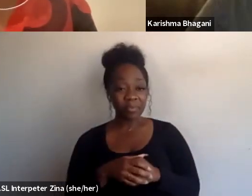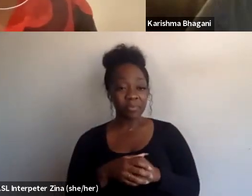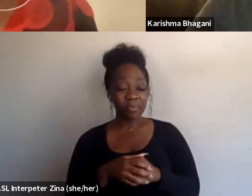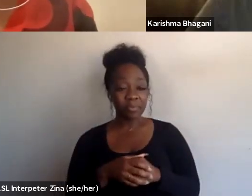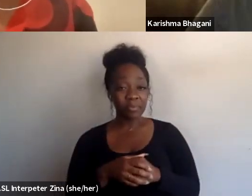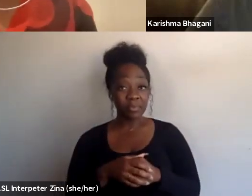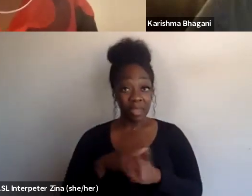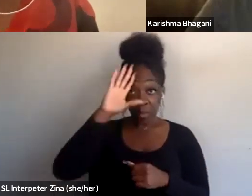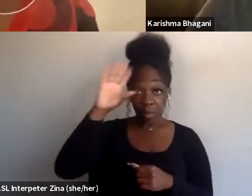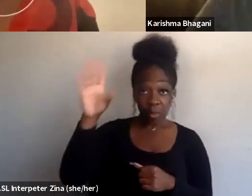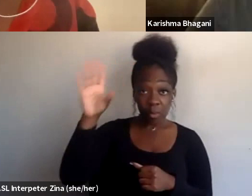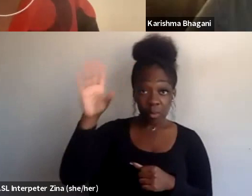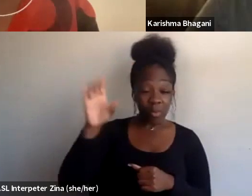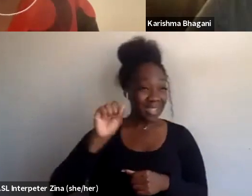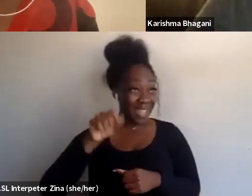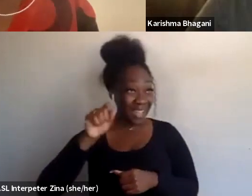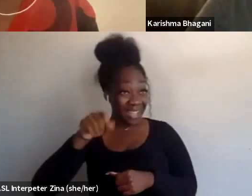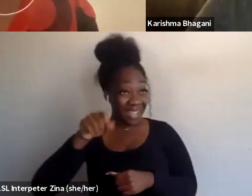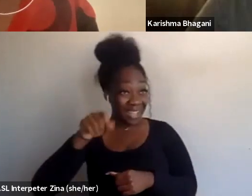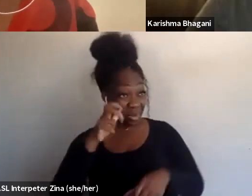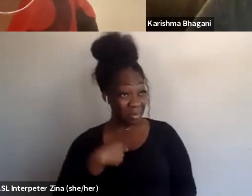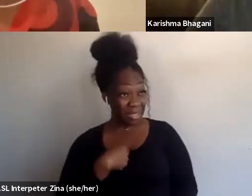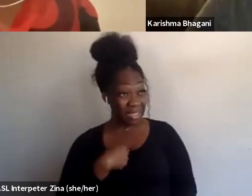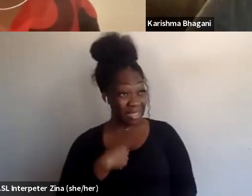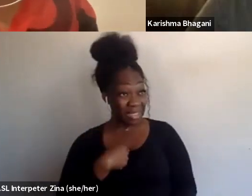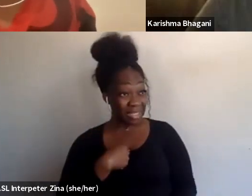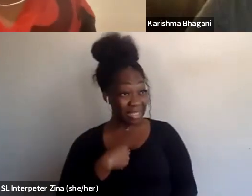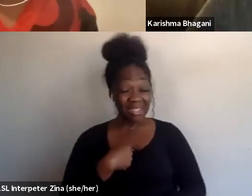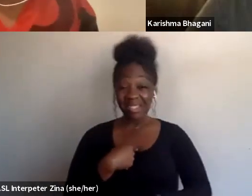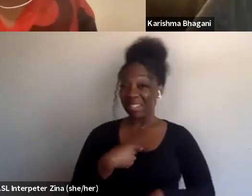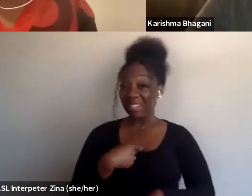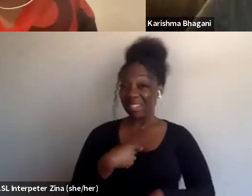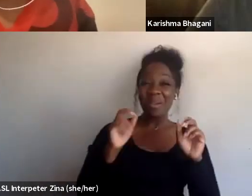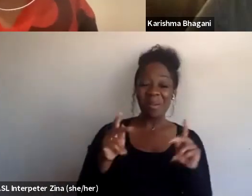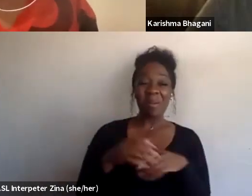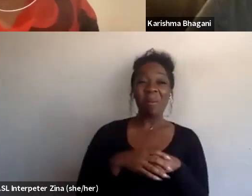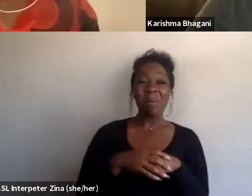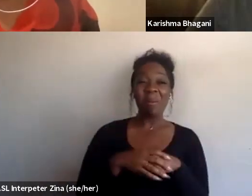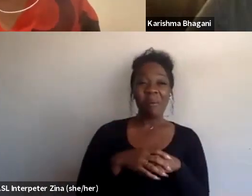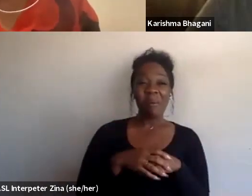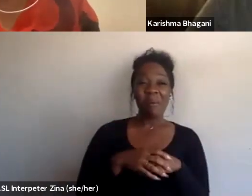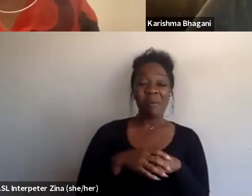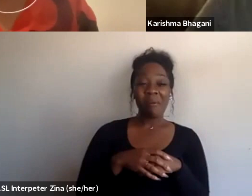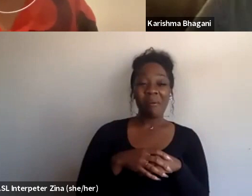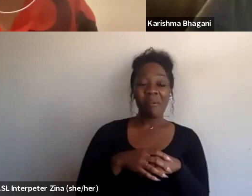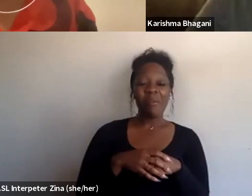Hello? Yes, can you hear me? Okay, cool. I was going to say I, so for folks who are.